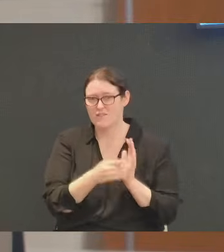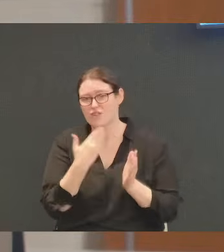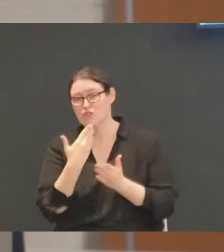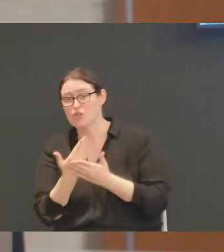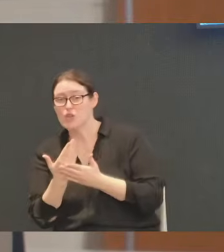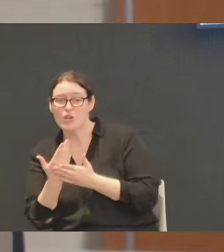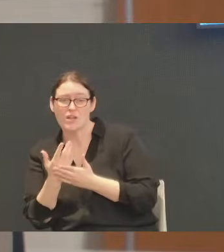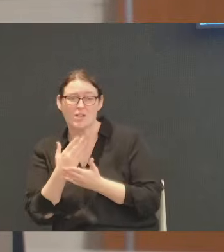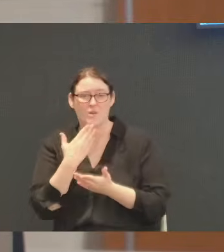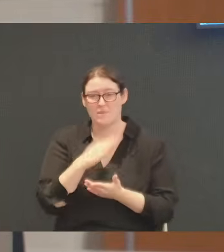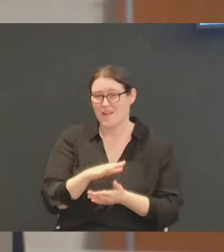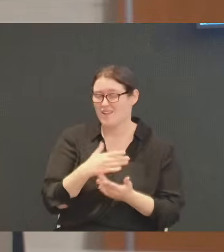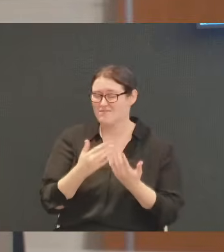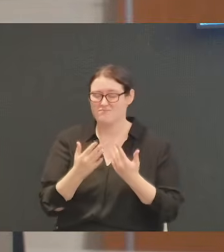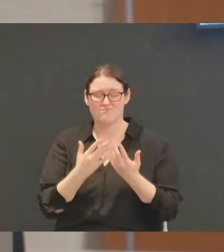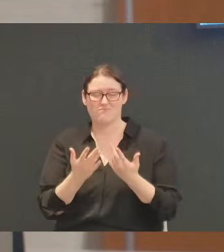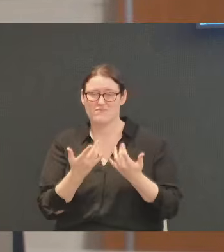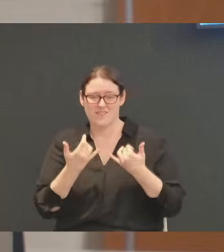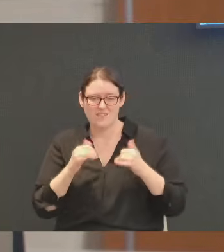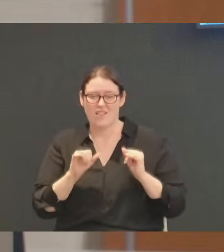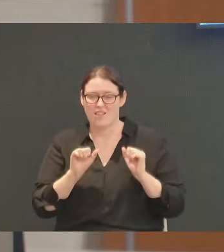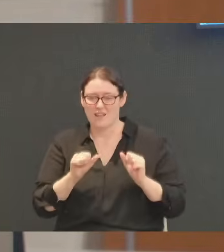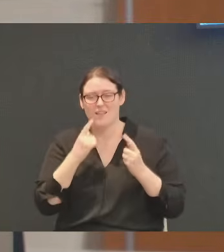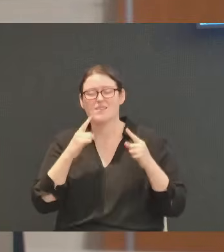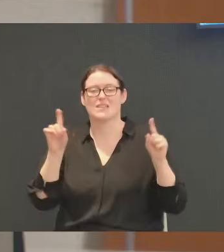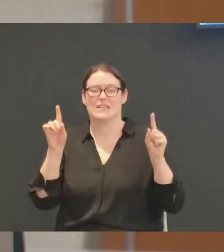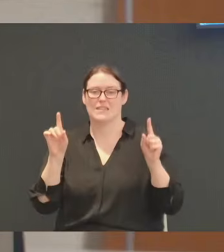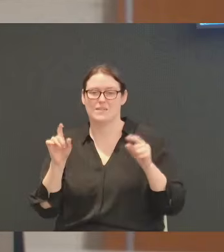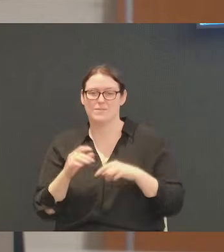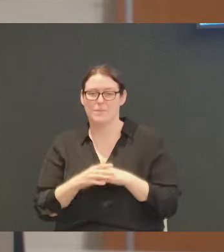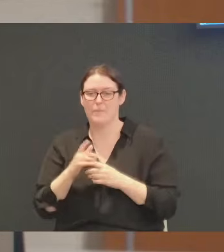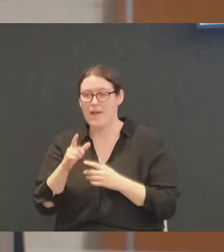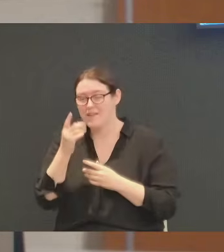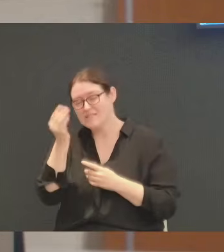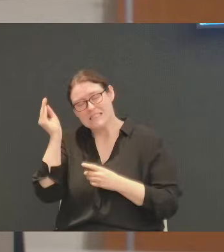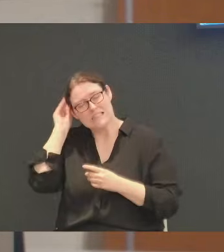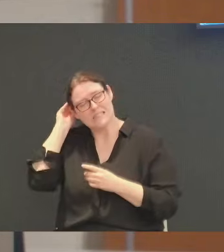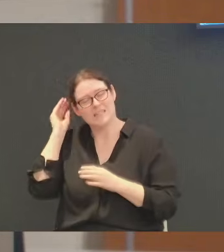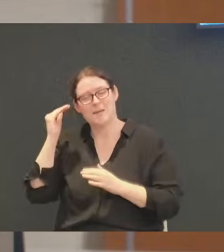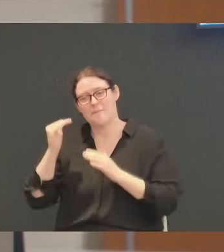that's what's in front of us. But we have to keep in mind this balance between the need and then